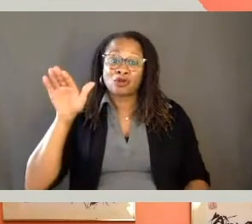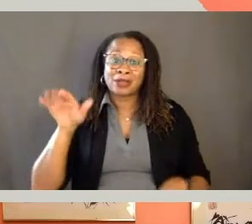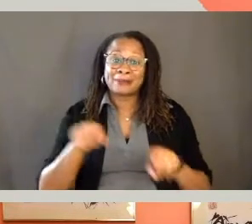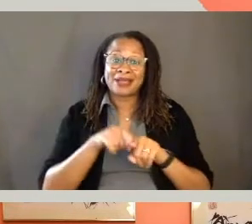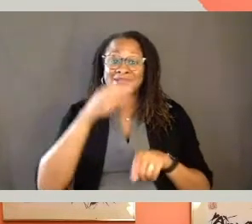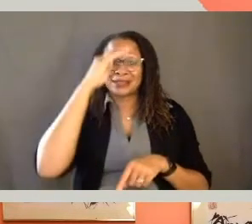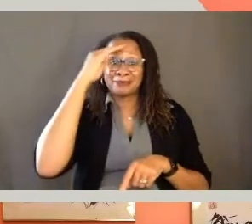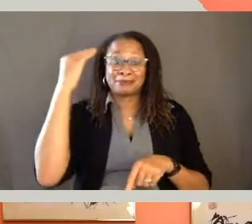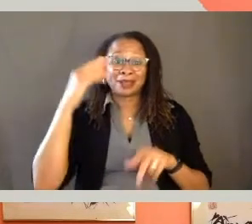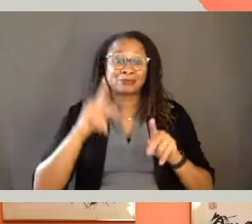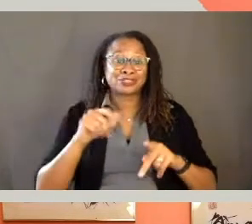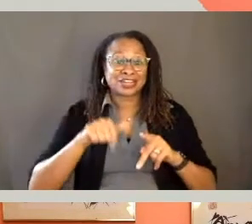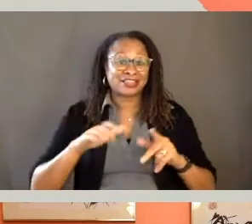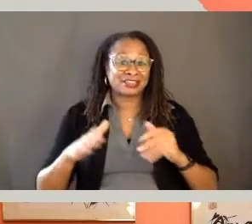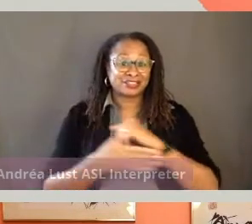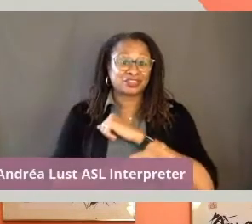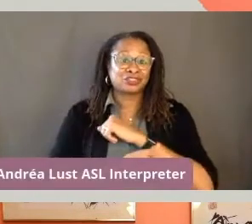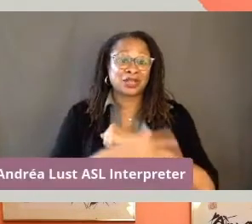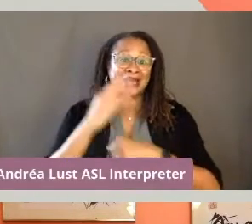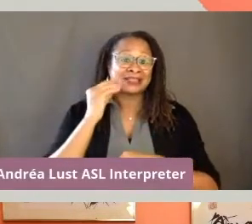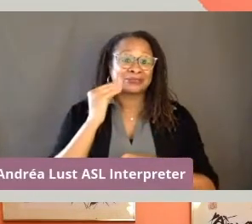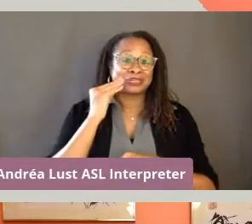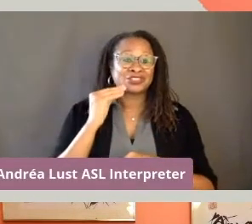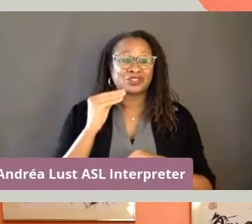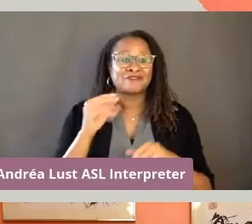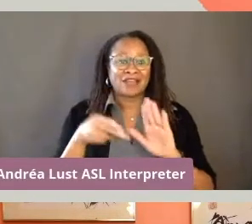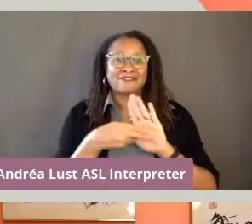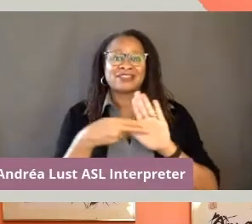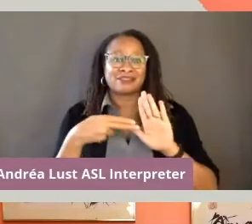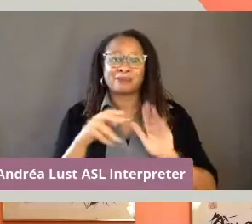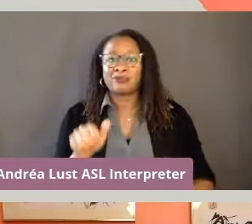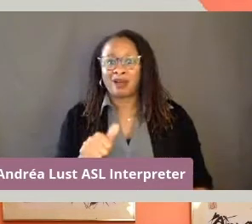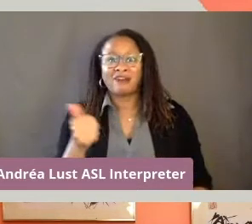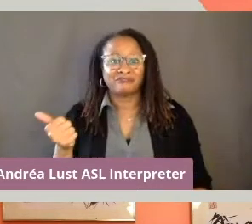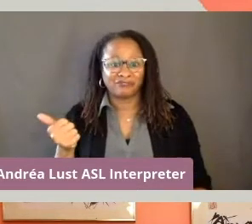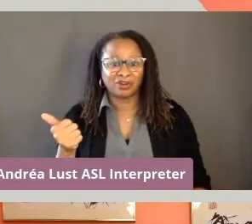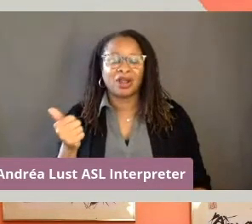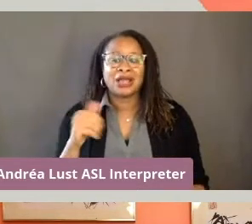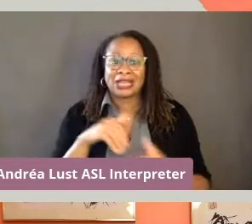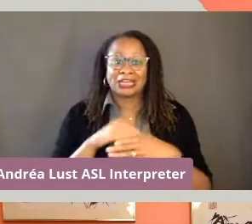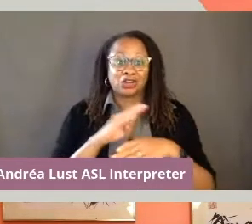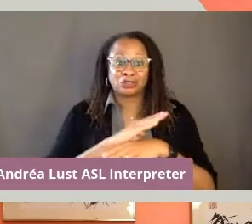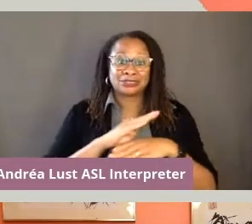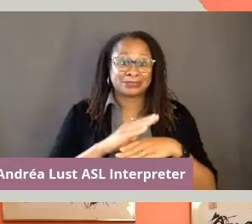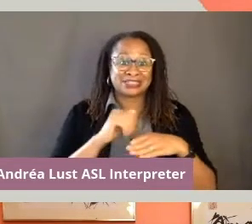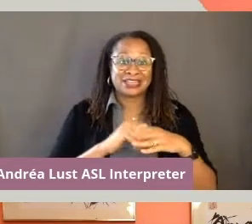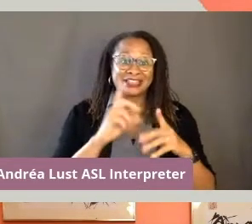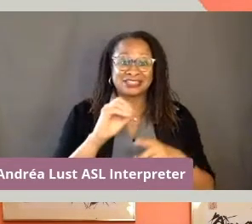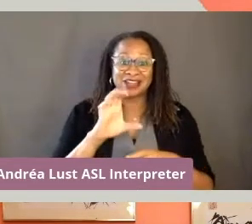growing up as a Black person in this country, the experience of being othered and, you know, and even in our industry within the Black community